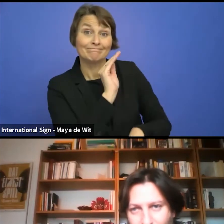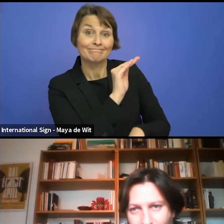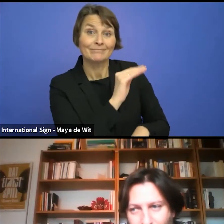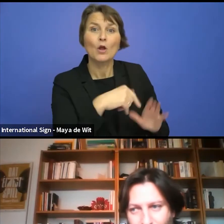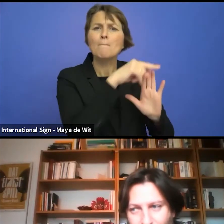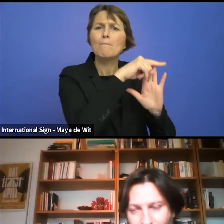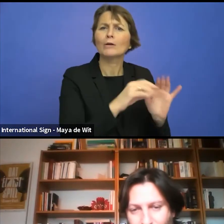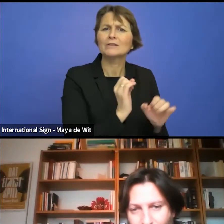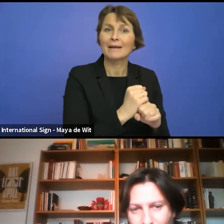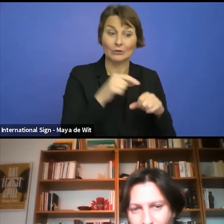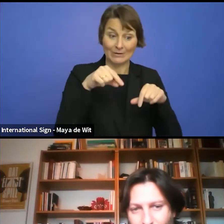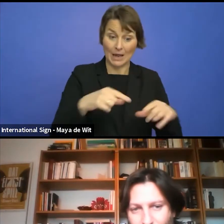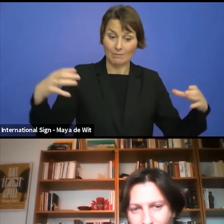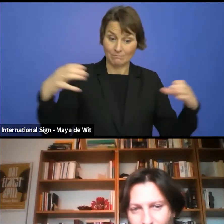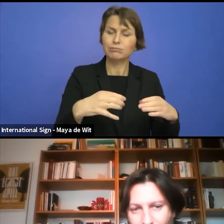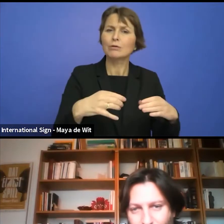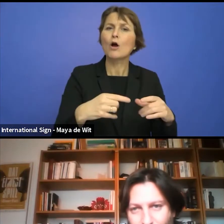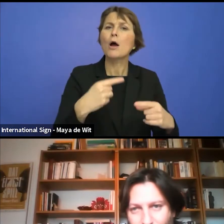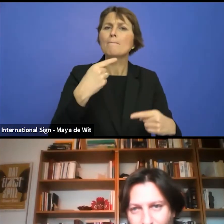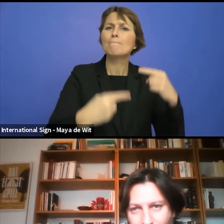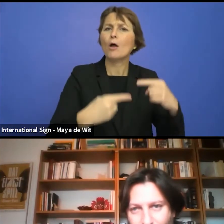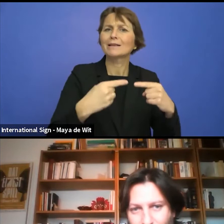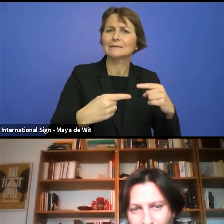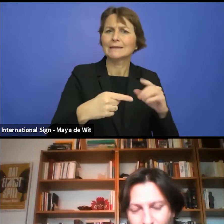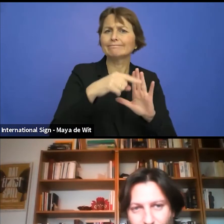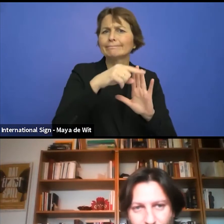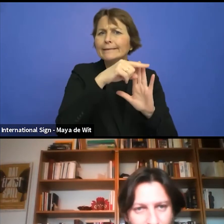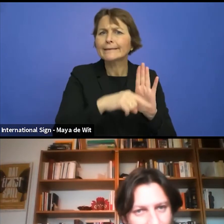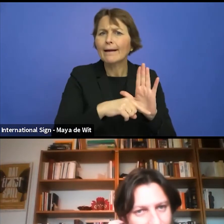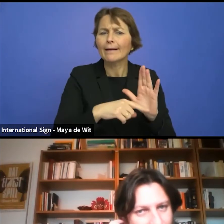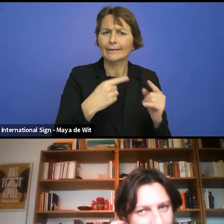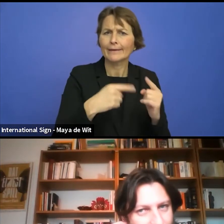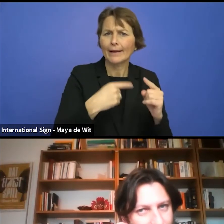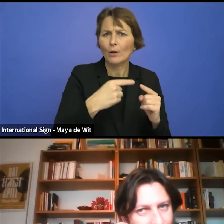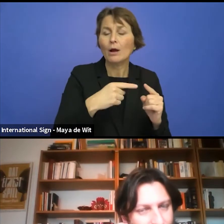sectorial and policy dialogue by organizing the second European Theatre Forum in 2021